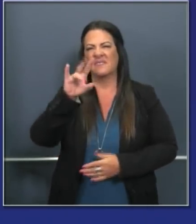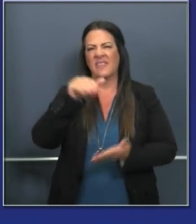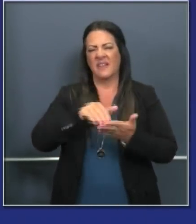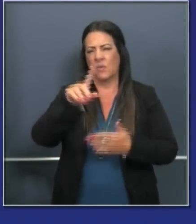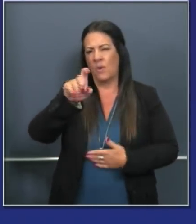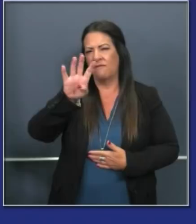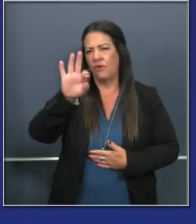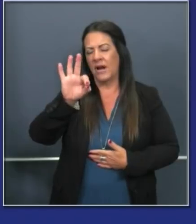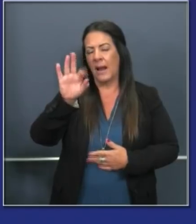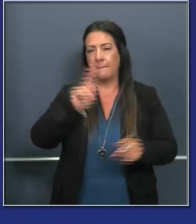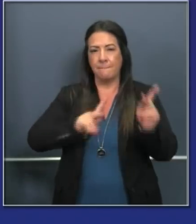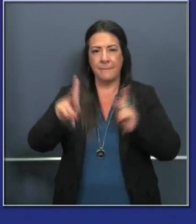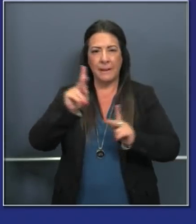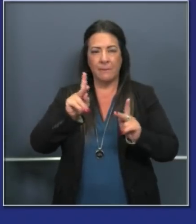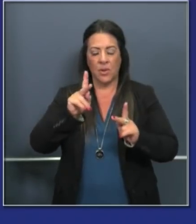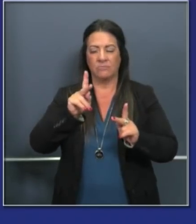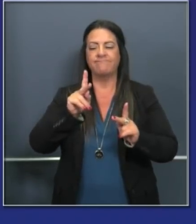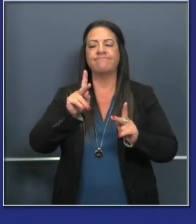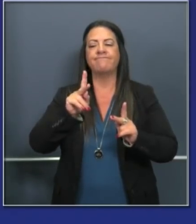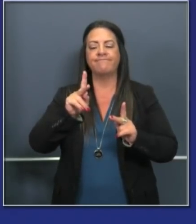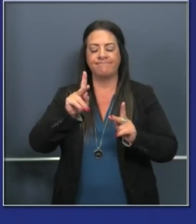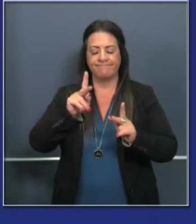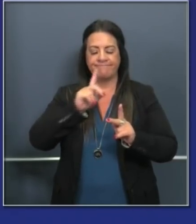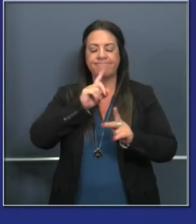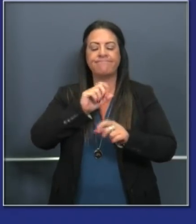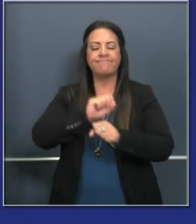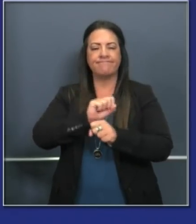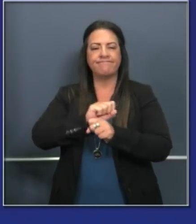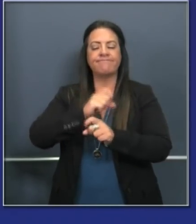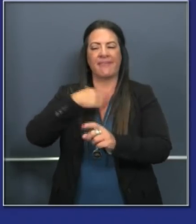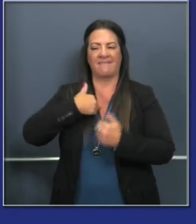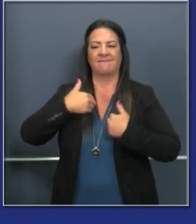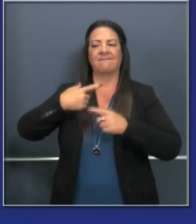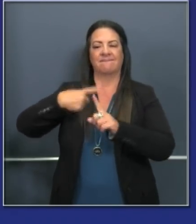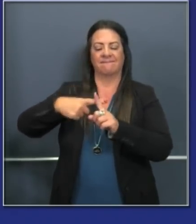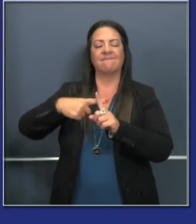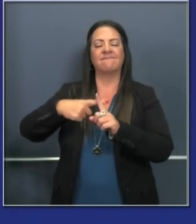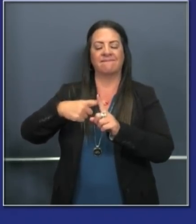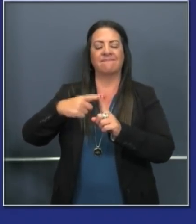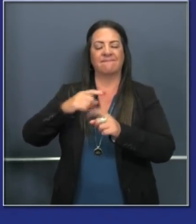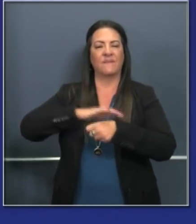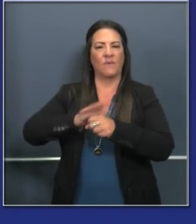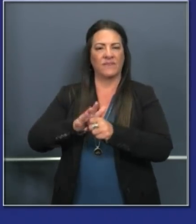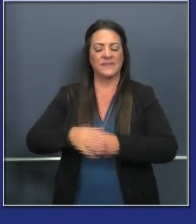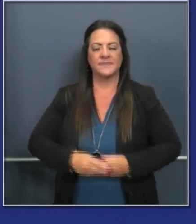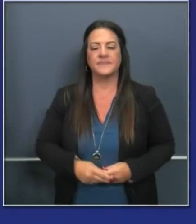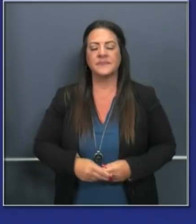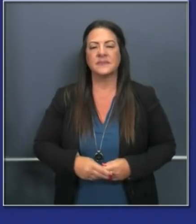0.6%. IN THE LAST 7 DAYS. TOTAL NUMBER OF CASES YESTERDAY WE HAD A RECORD HIGH